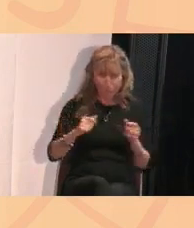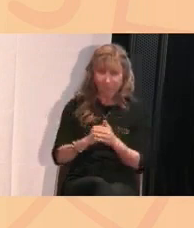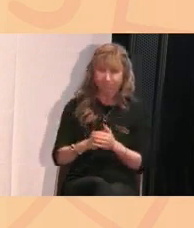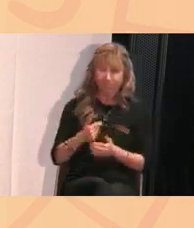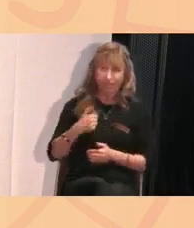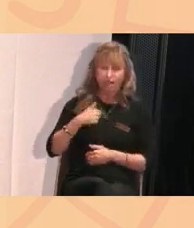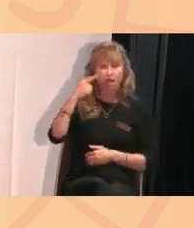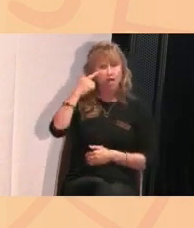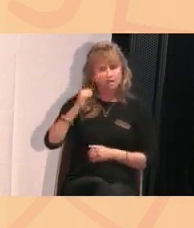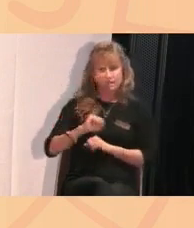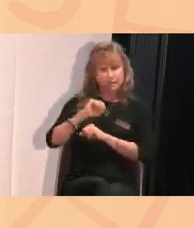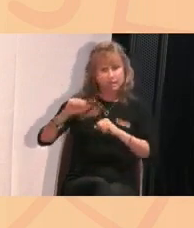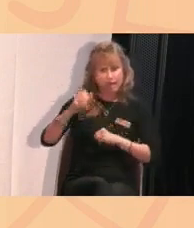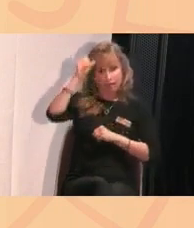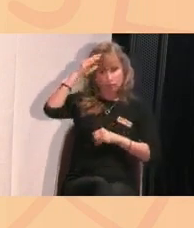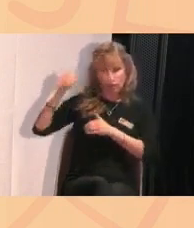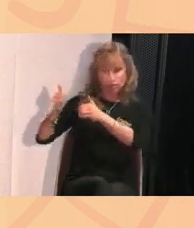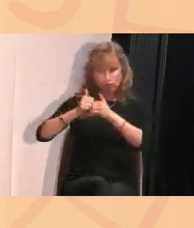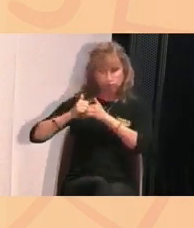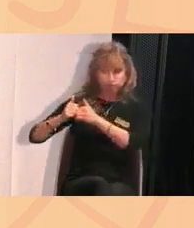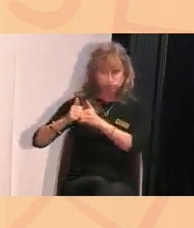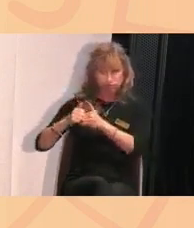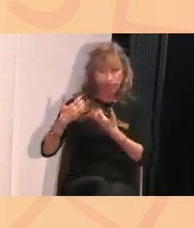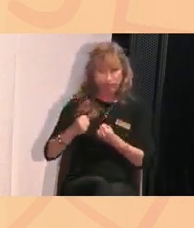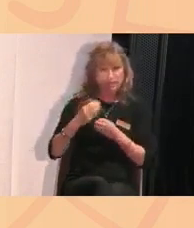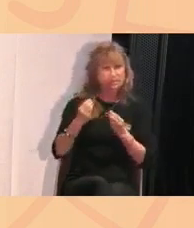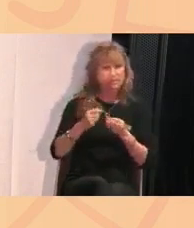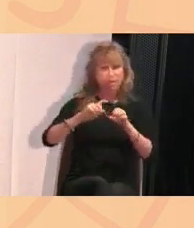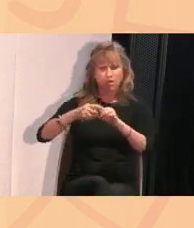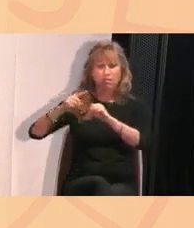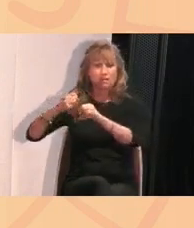the Museum of Contemporary Art Sydney, featuring 16 artists.